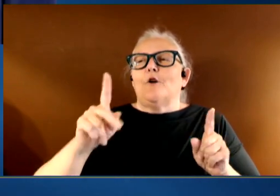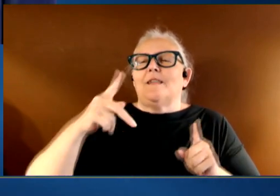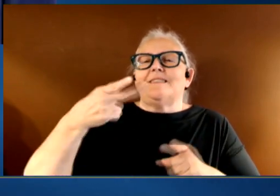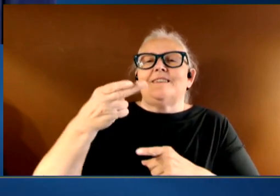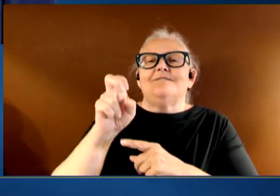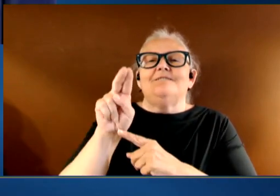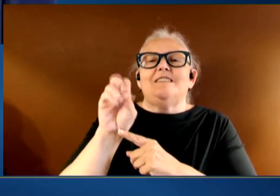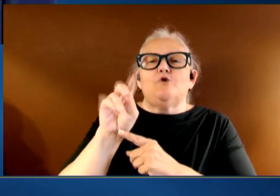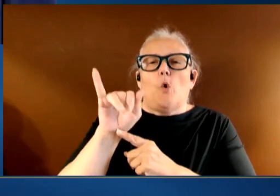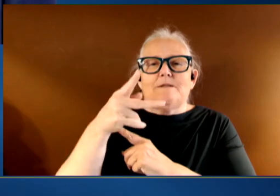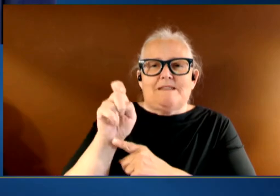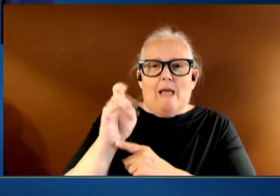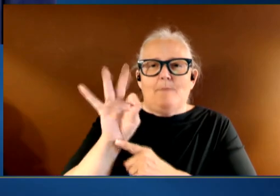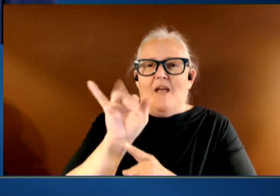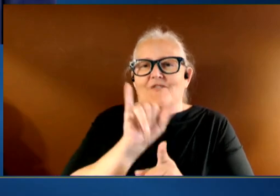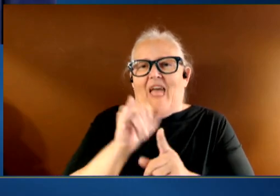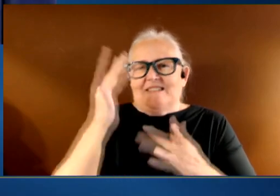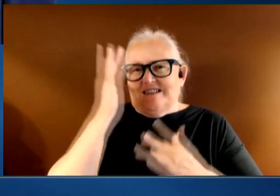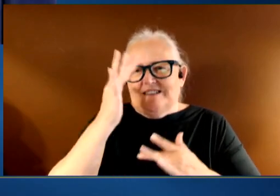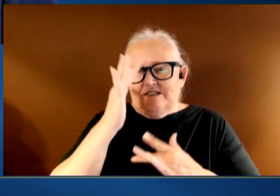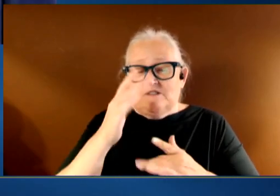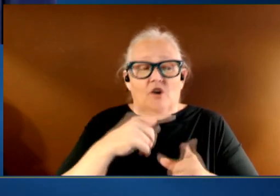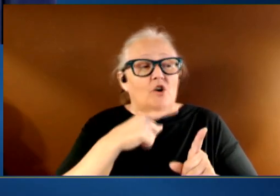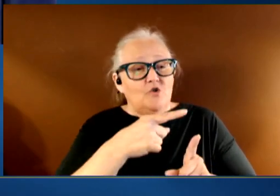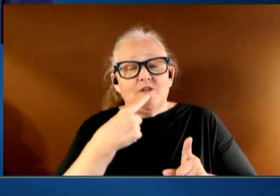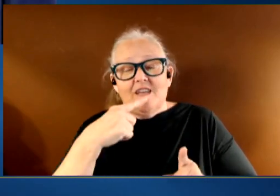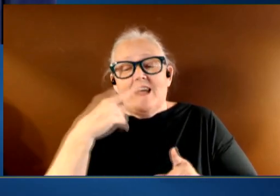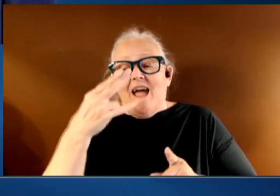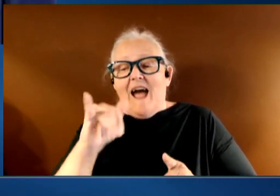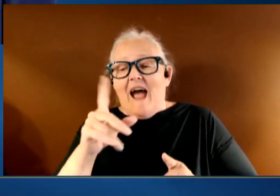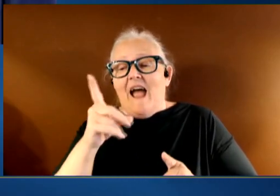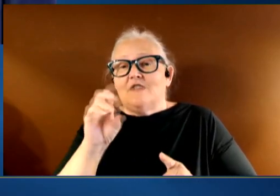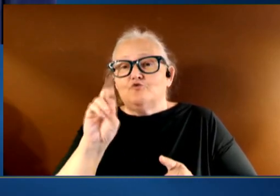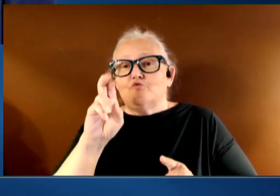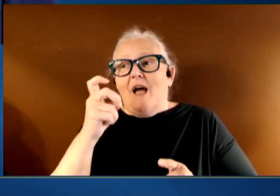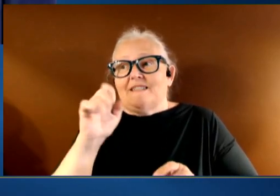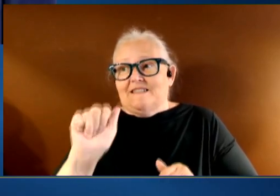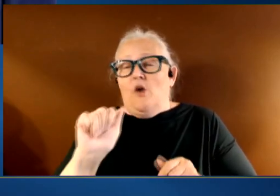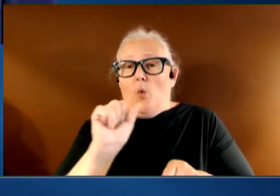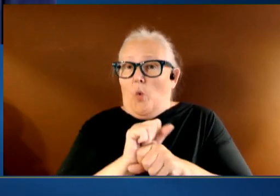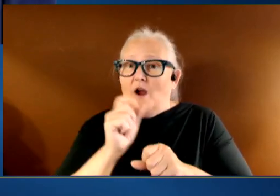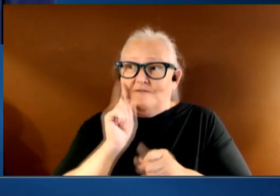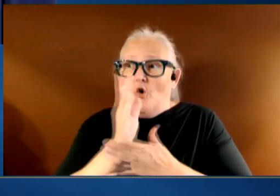so glad to hear about the Hydroxyurea working for some of our warriors, as Jimmy and Donnell Ivy.